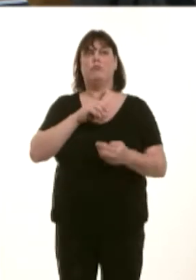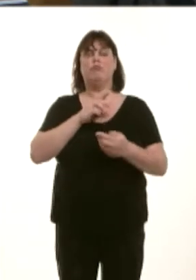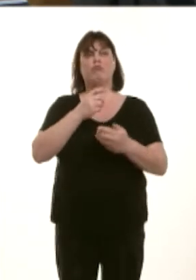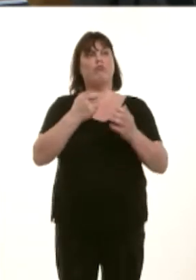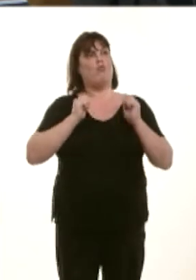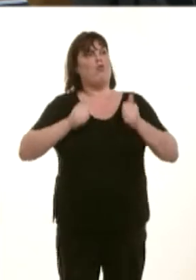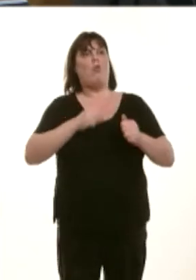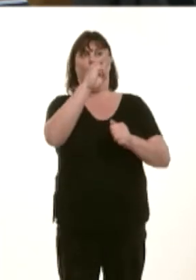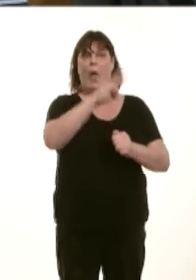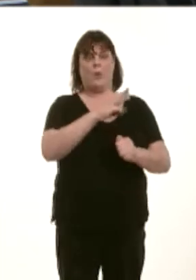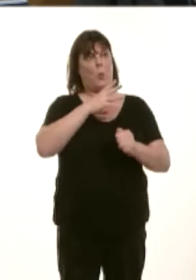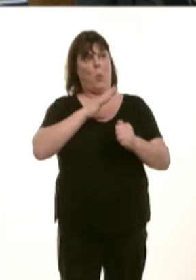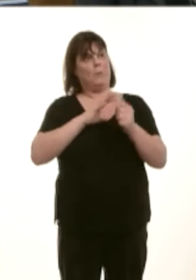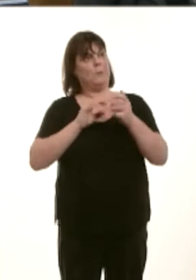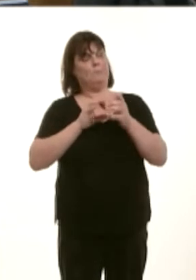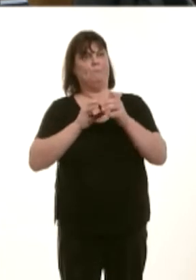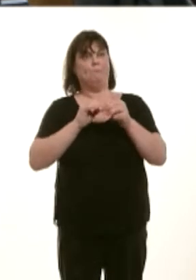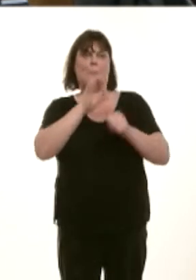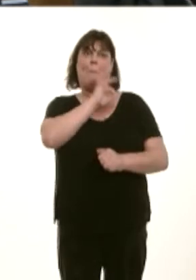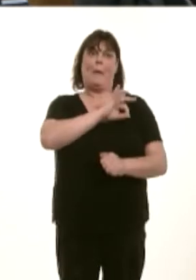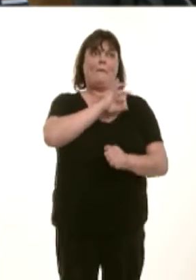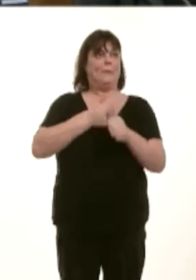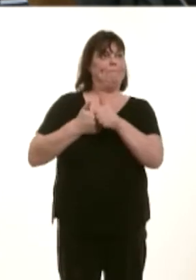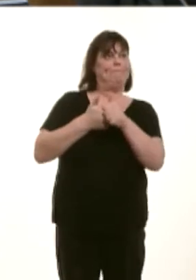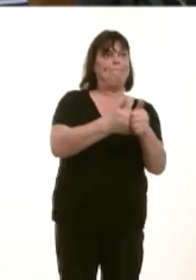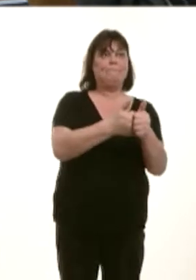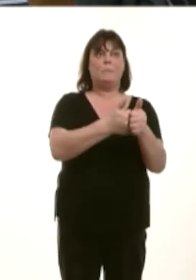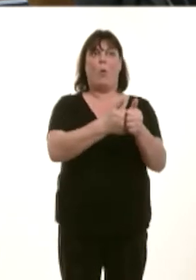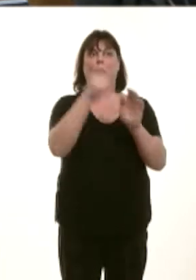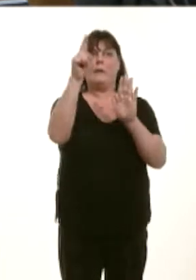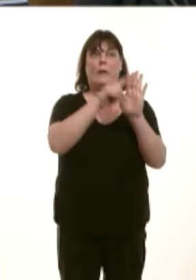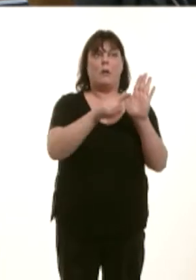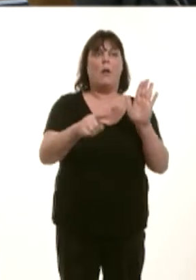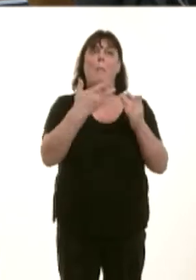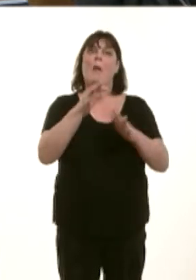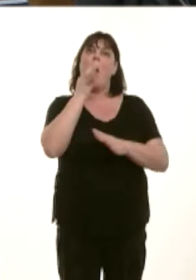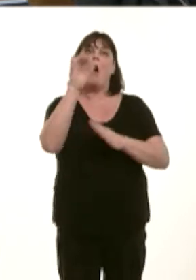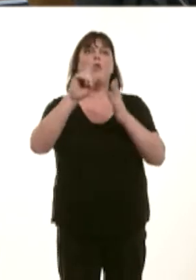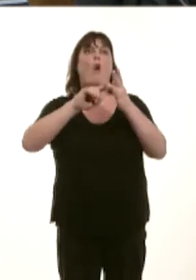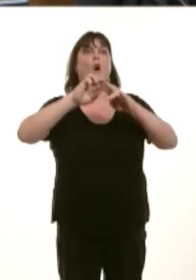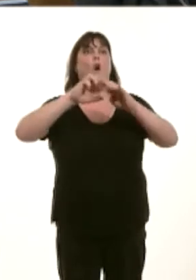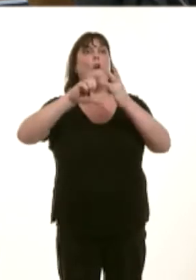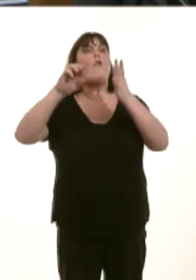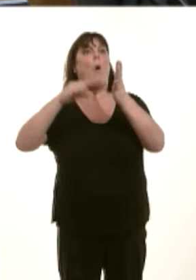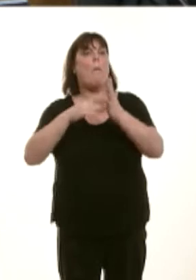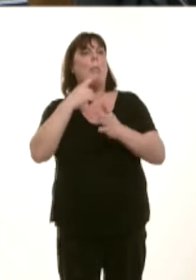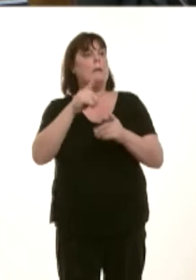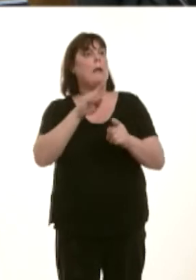According to Ofcom, the majority of people have some kind of signal—99% of the population.